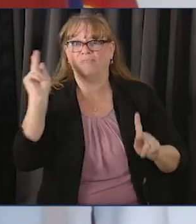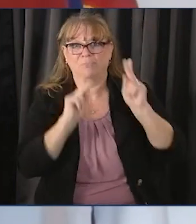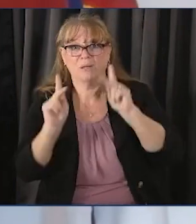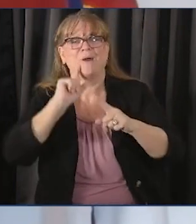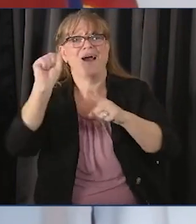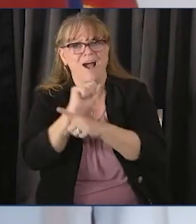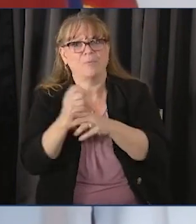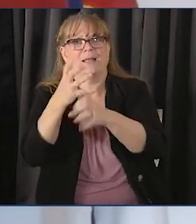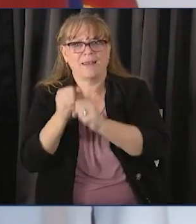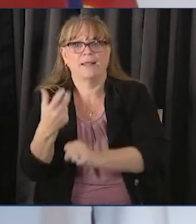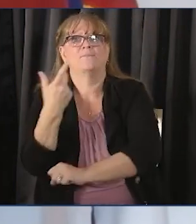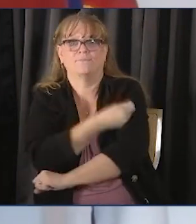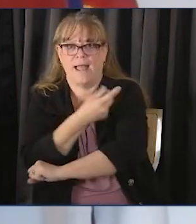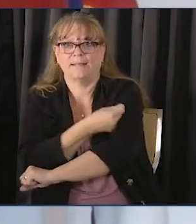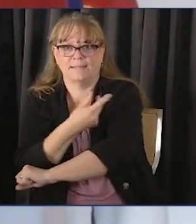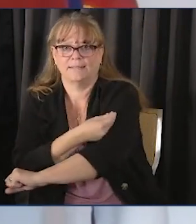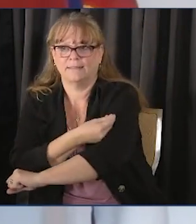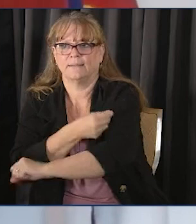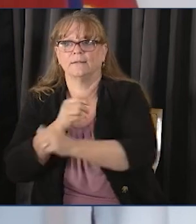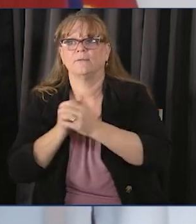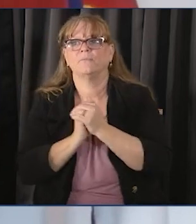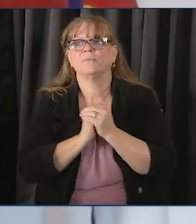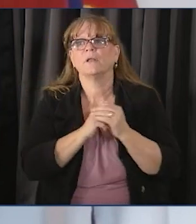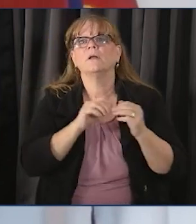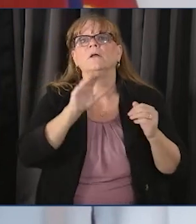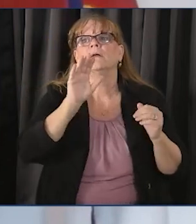And you might not be able to set up an appointment until the week after or the week after that,